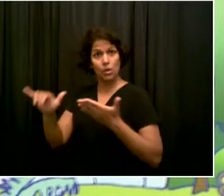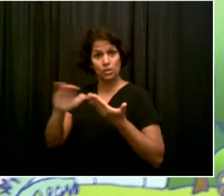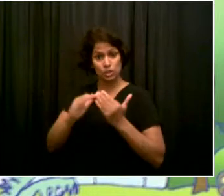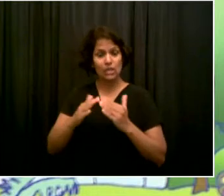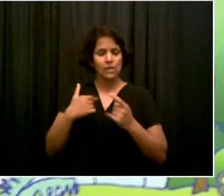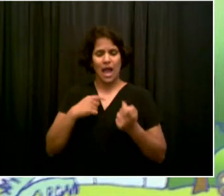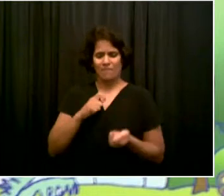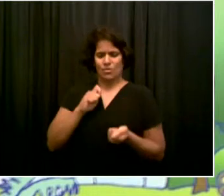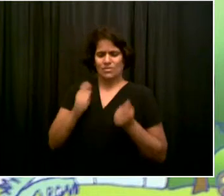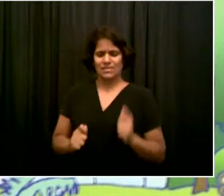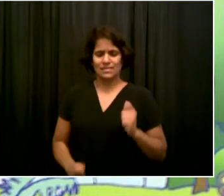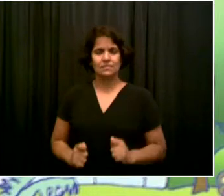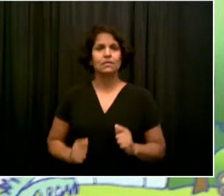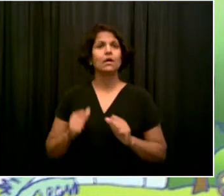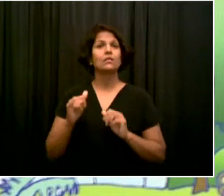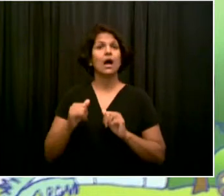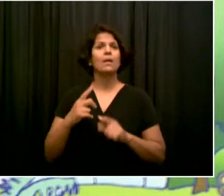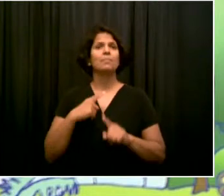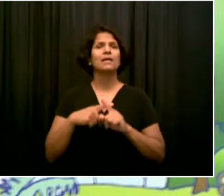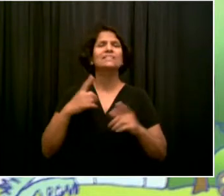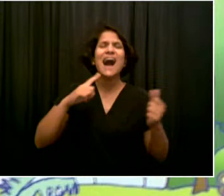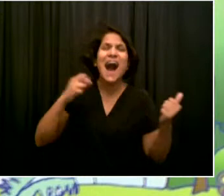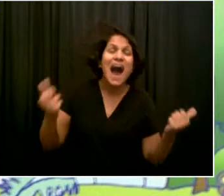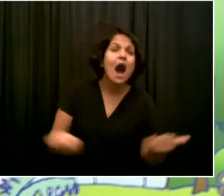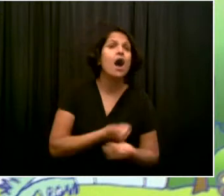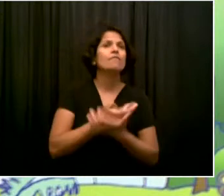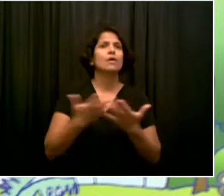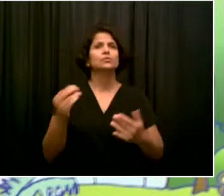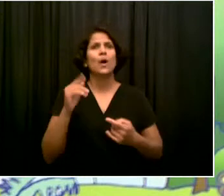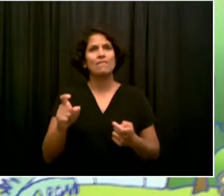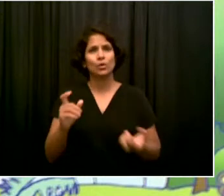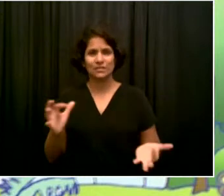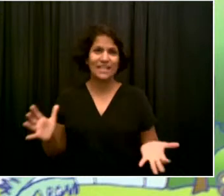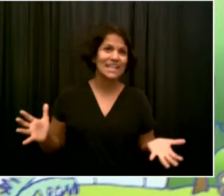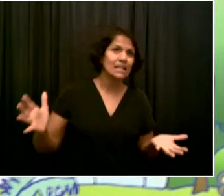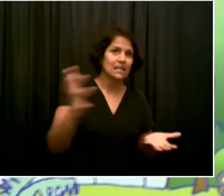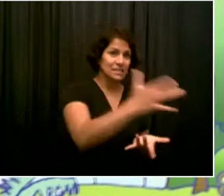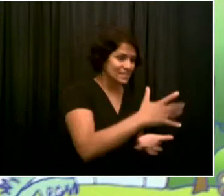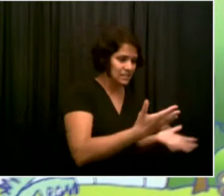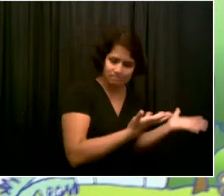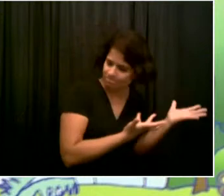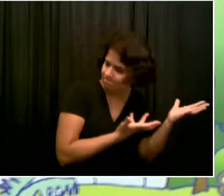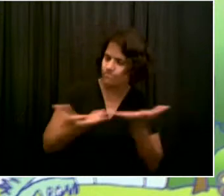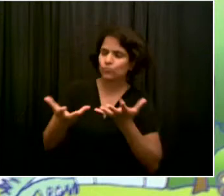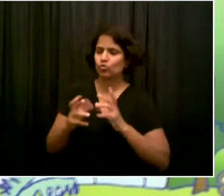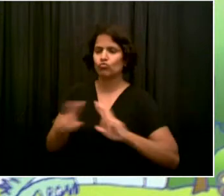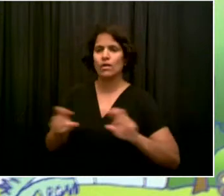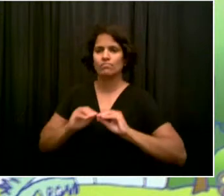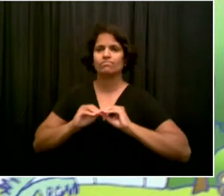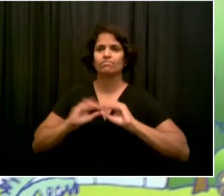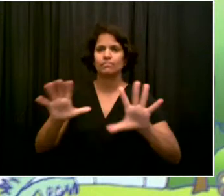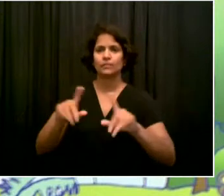THE CDC, DETERMINING WHAT MAKES SENSE TO PUT FORWARD TO THE PEOPLE OF THE CITY AND WE WANT TO MAKE